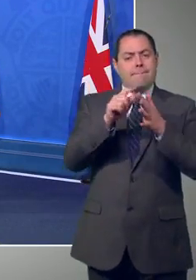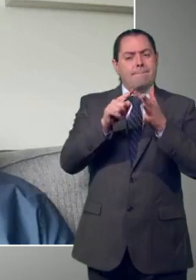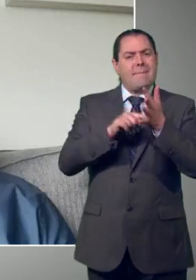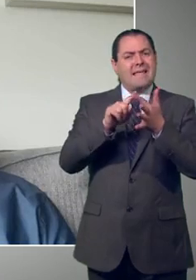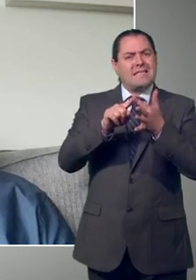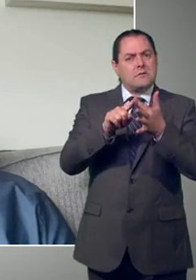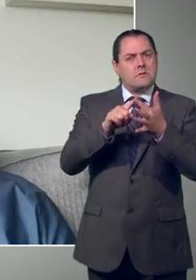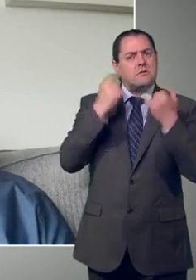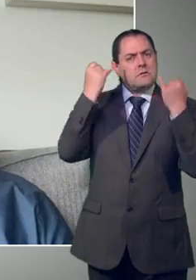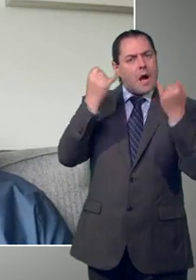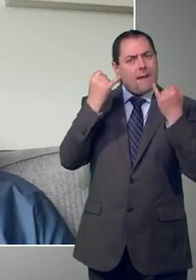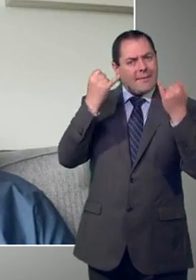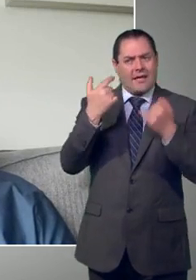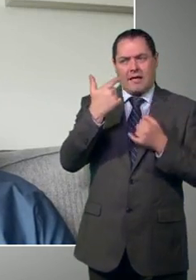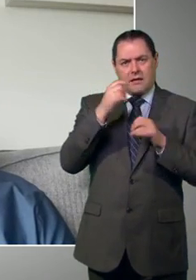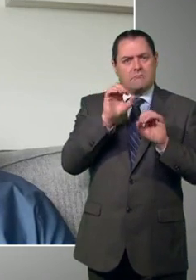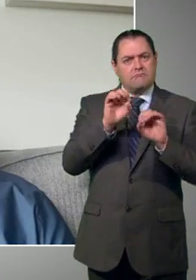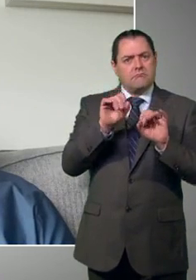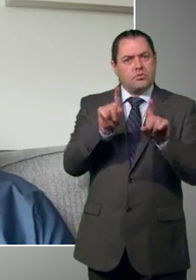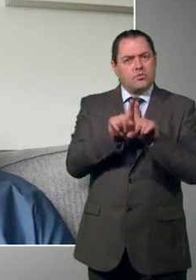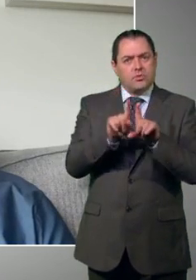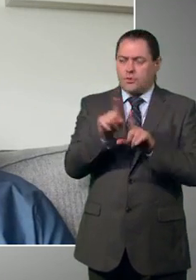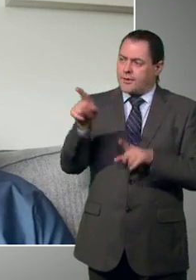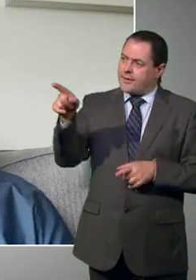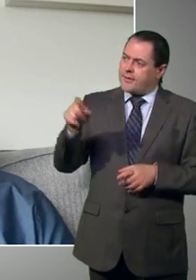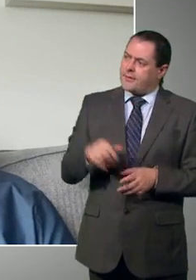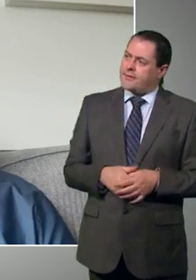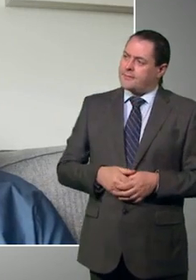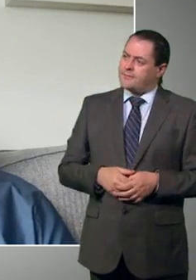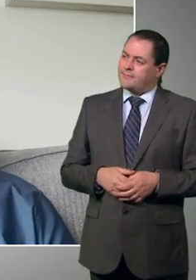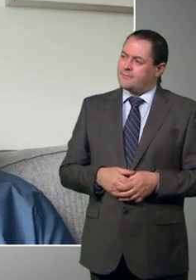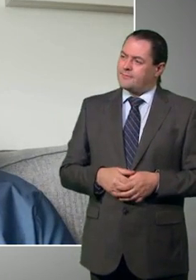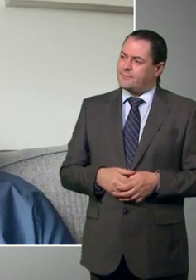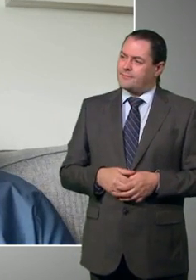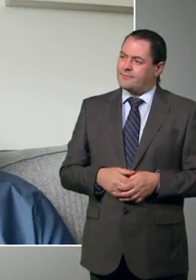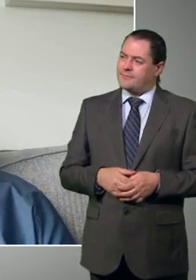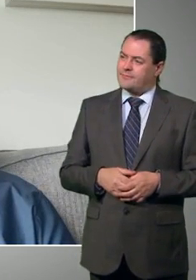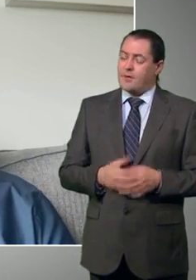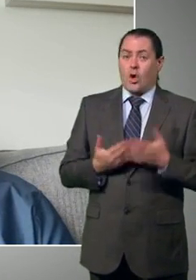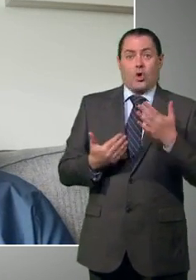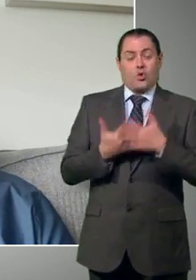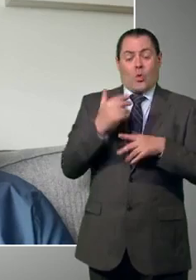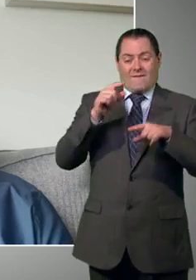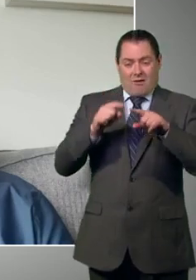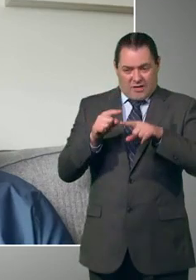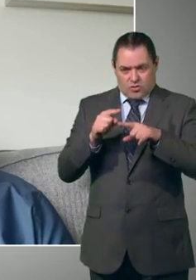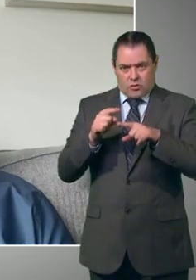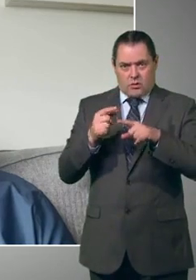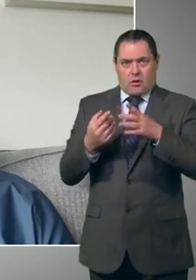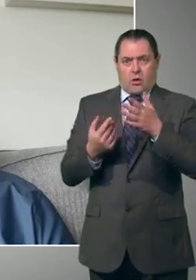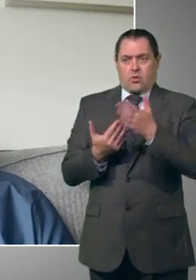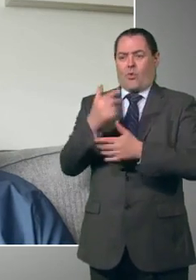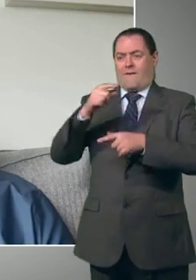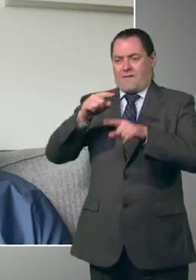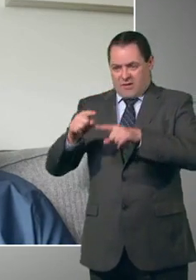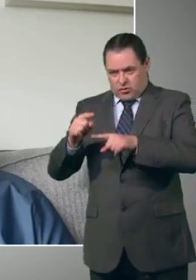video. with each new variant, the effectiveness of existing